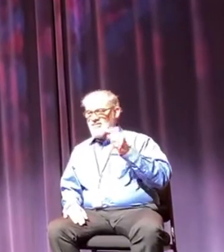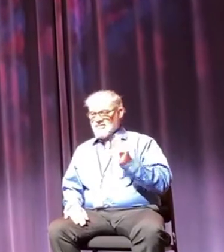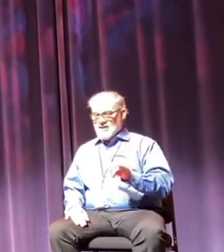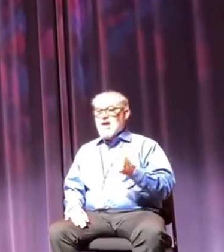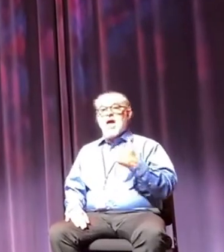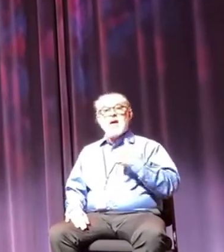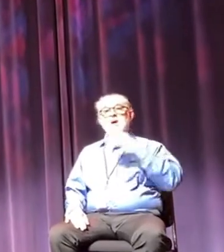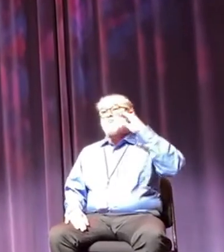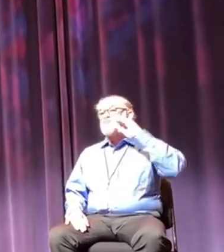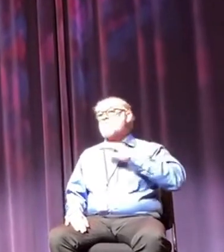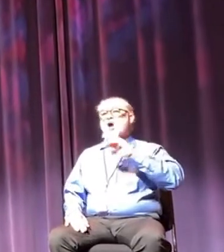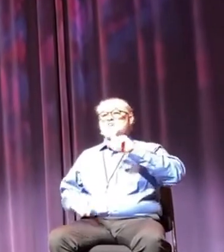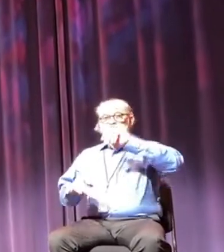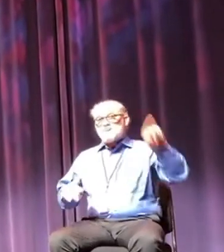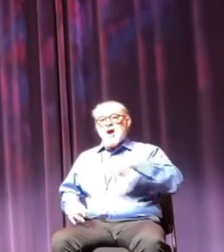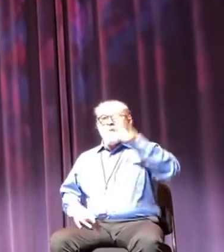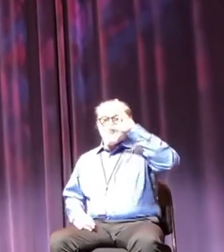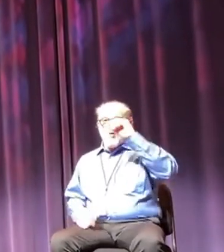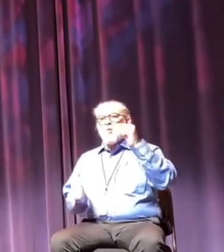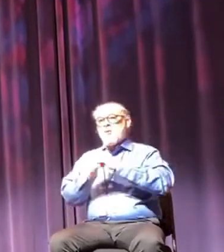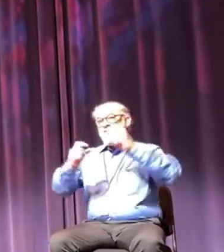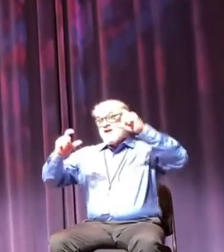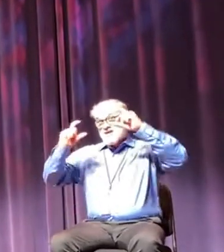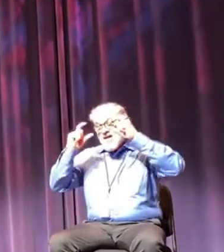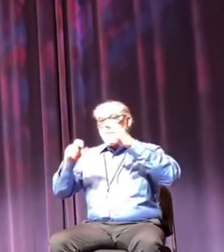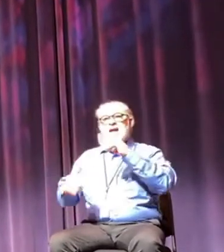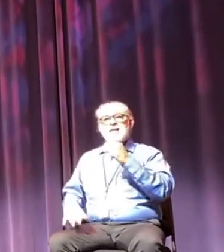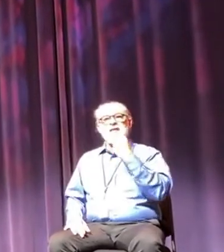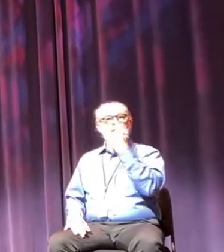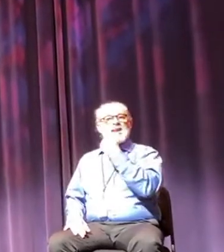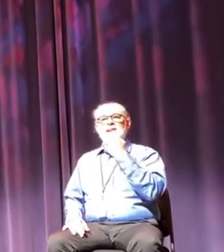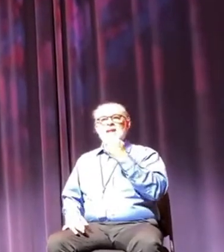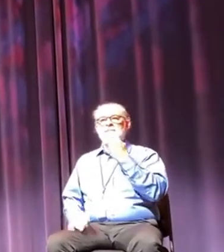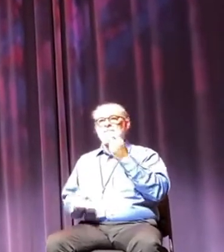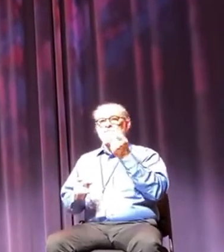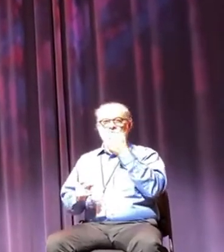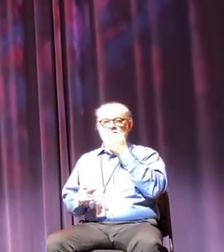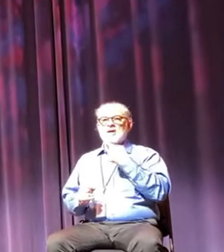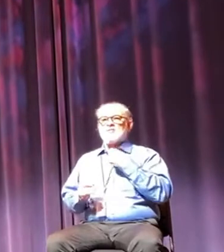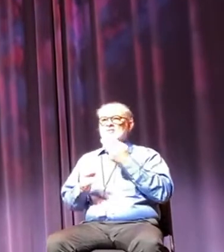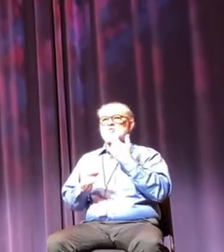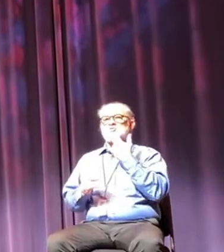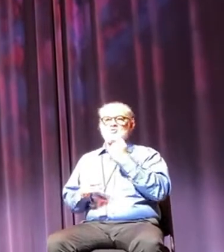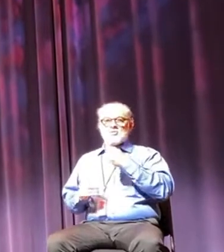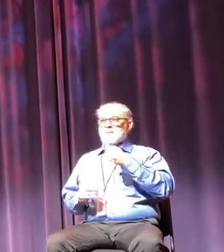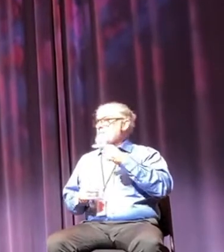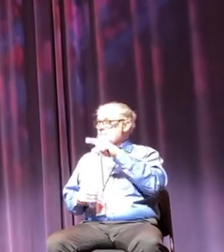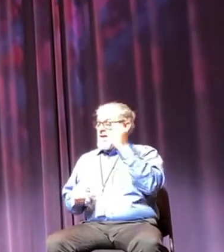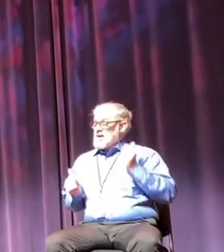I'm a brown round boy with glasses and lip piercing. I wear a very cute black blazer